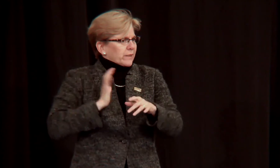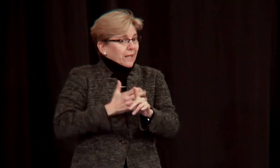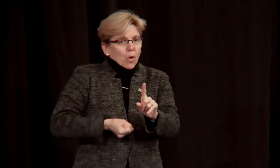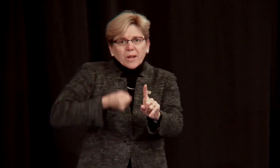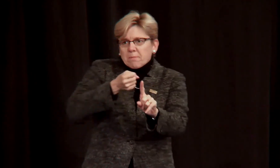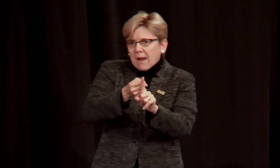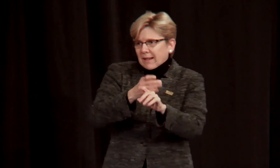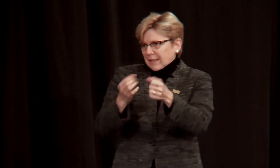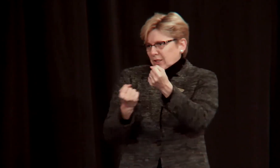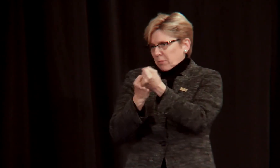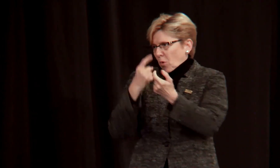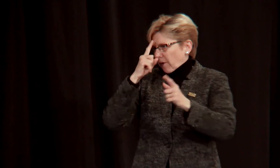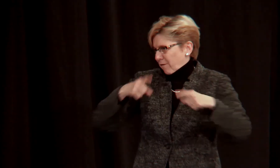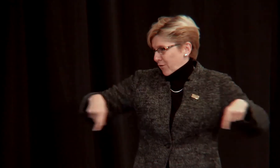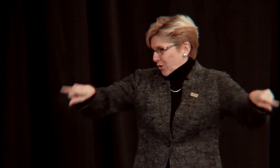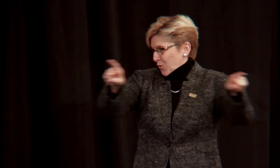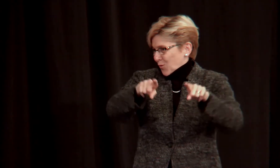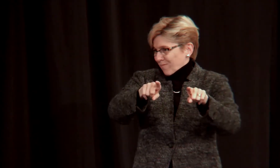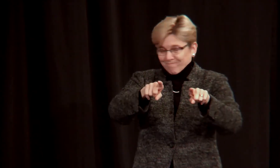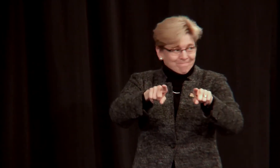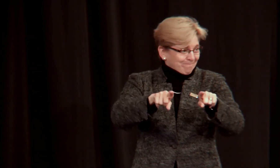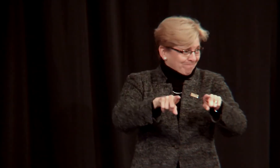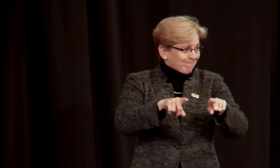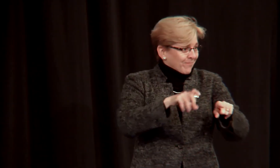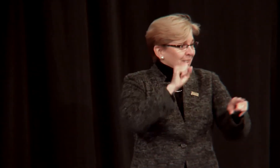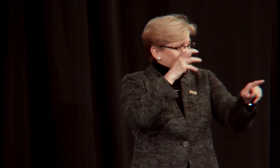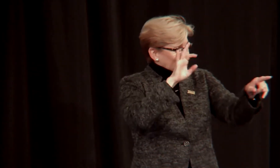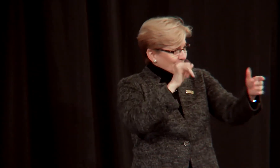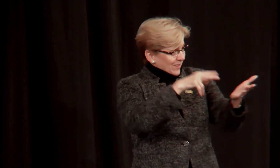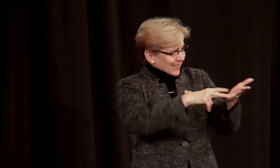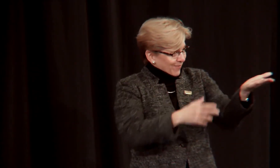can increase our impact in providing support to people like you.